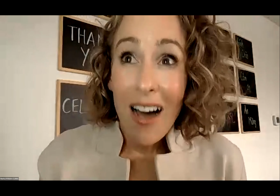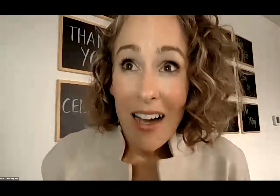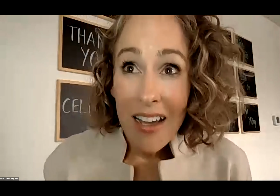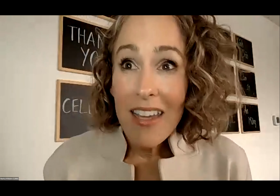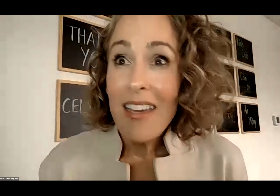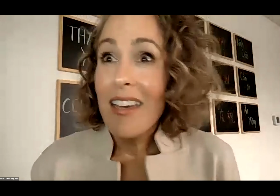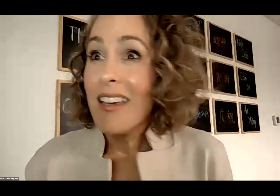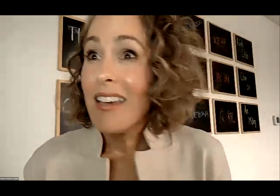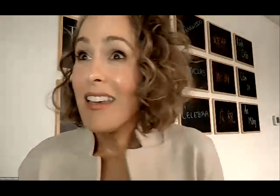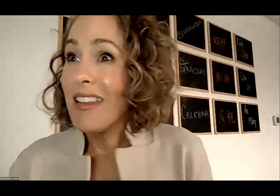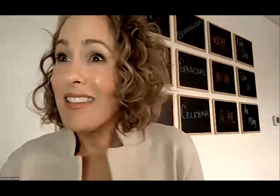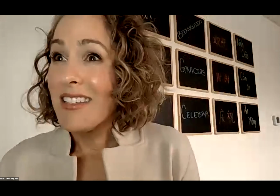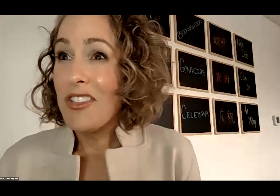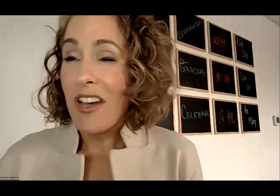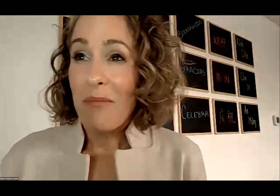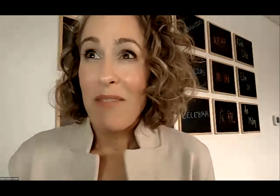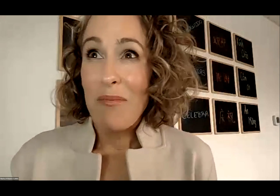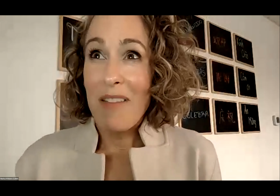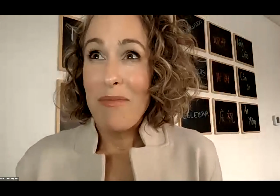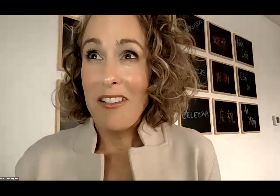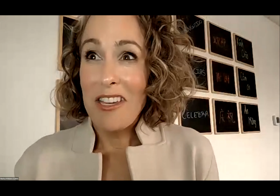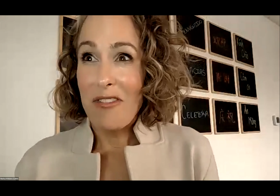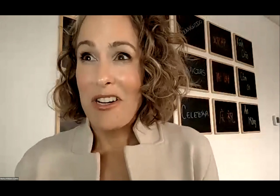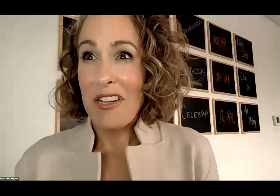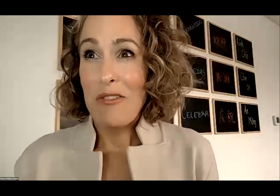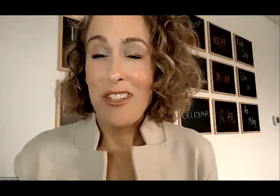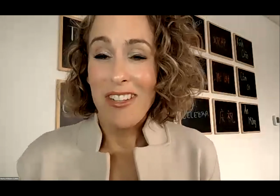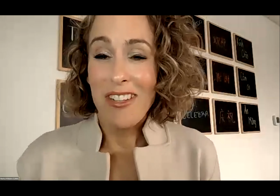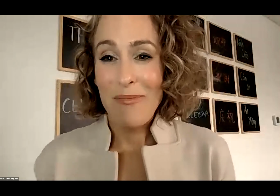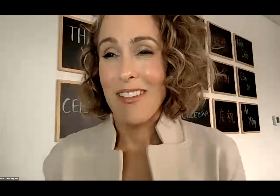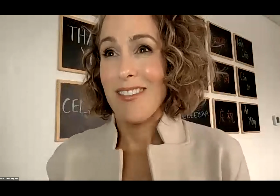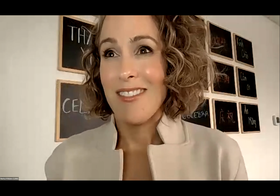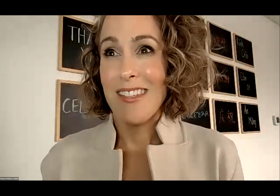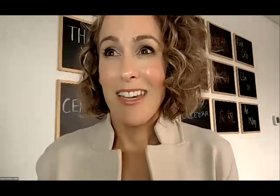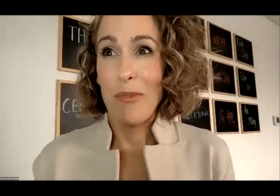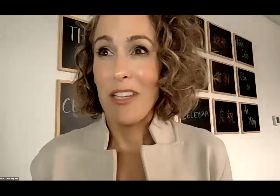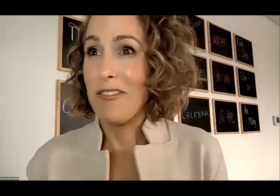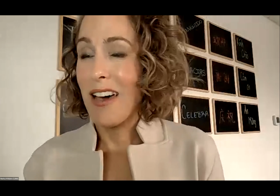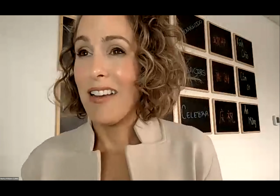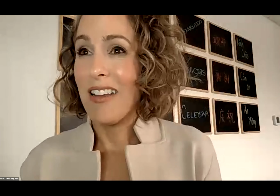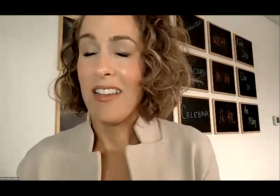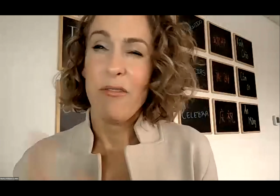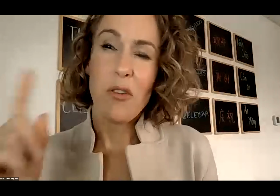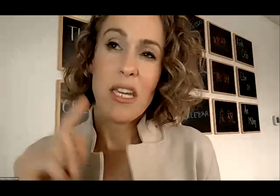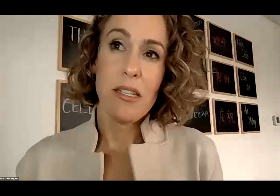I let's see I'm now looking for any questions because this is the time we can do that. And then if we don't get